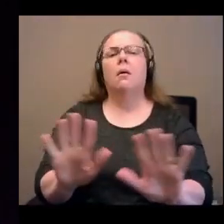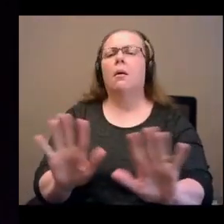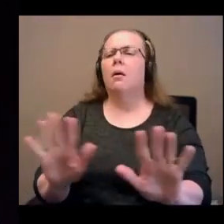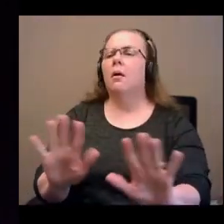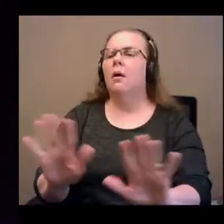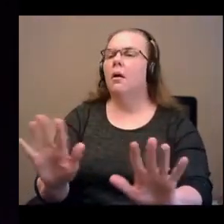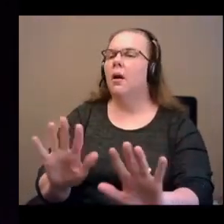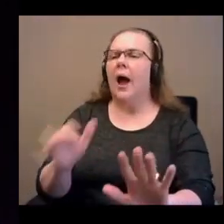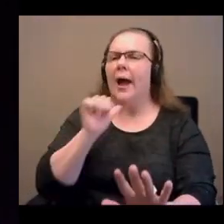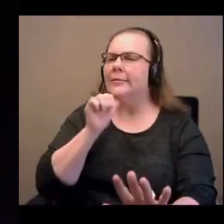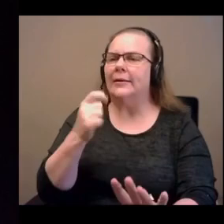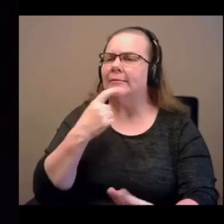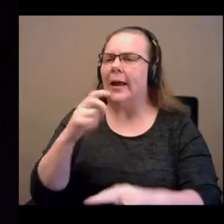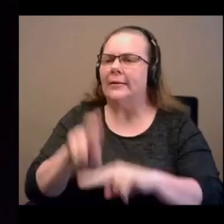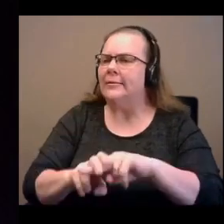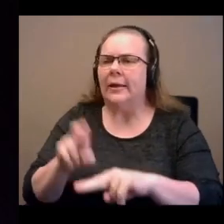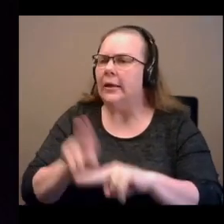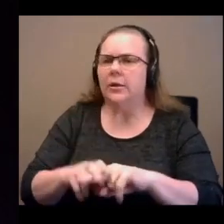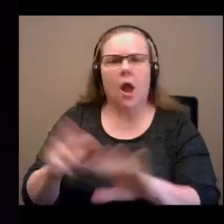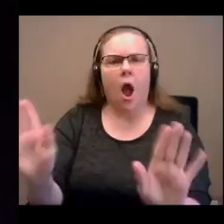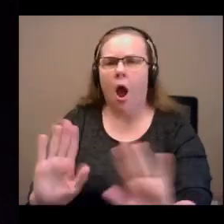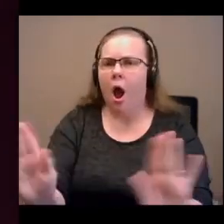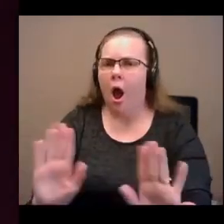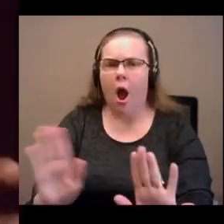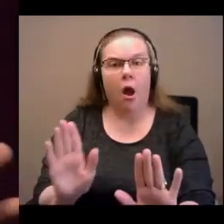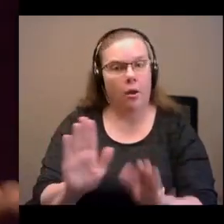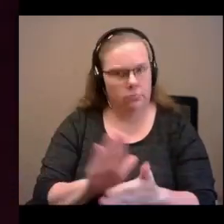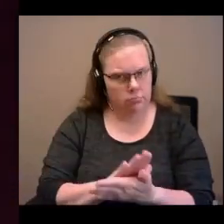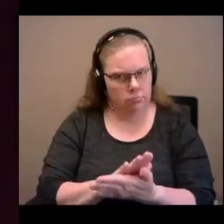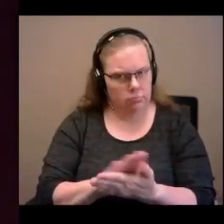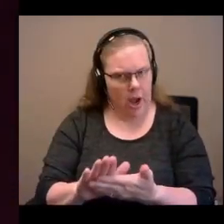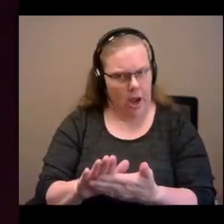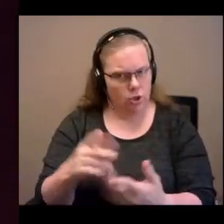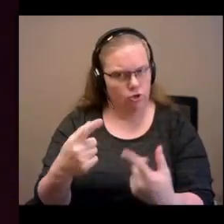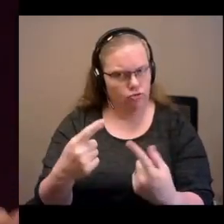did not say “sit down.” Nice try. There’ll be a lot of sitting. Jonah’s gonna talk to you